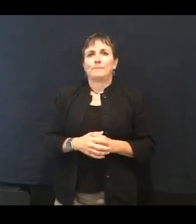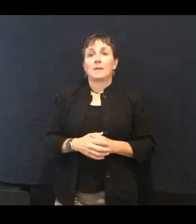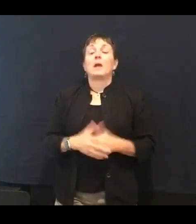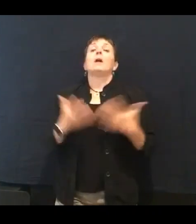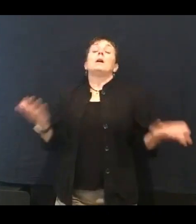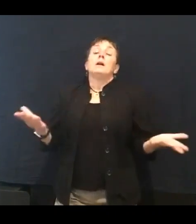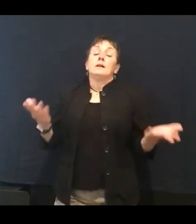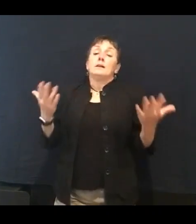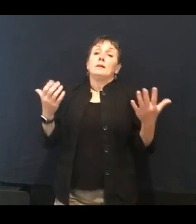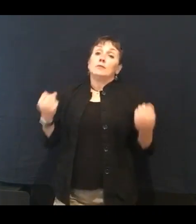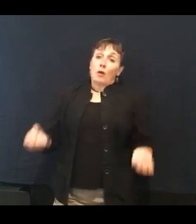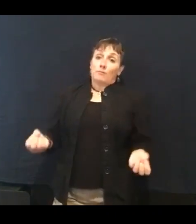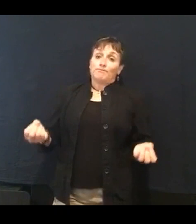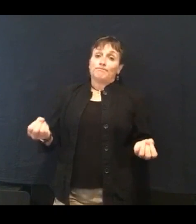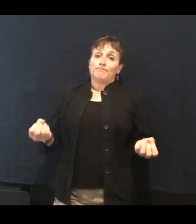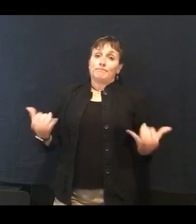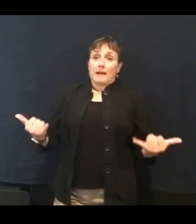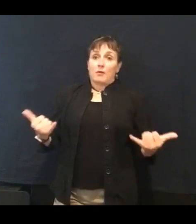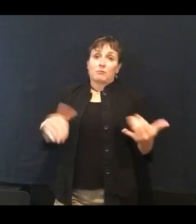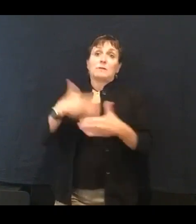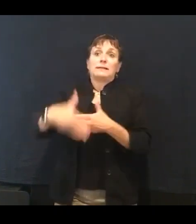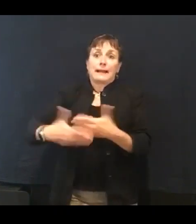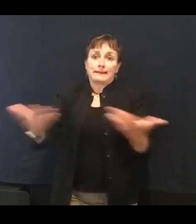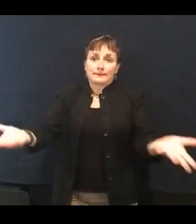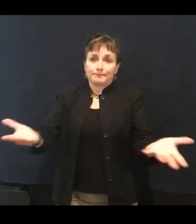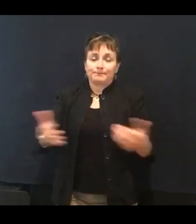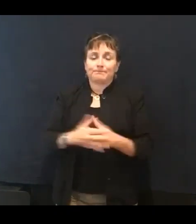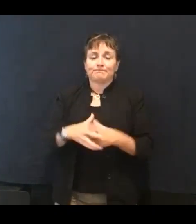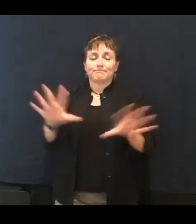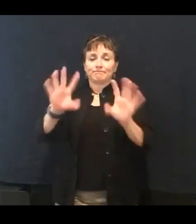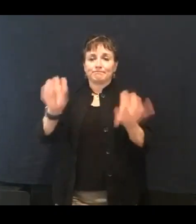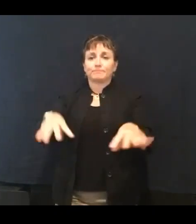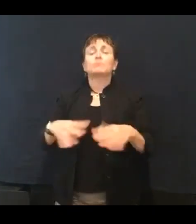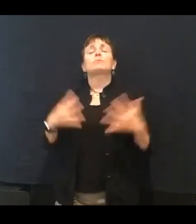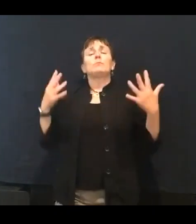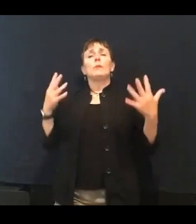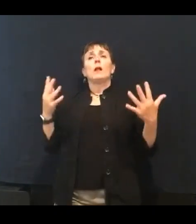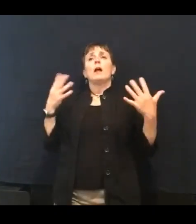So what's next? We are in the process of applying to